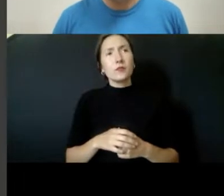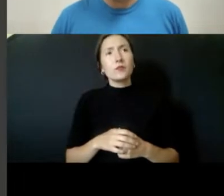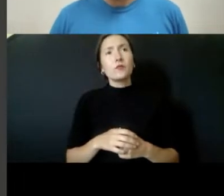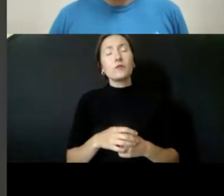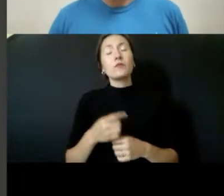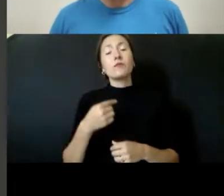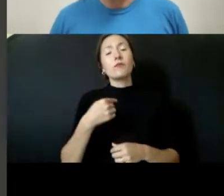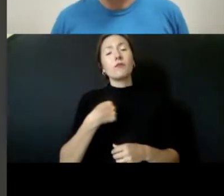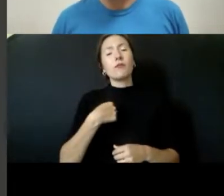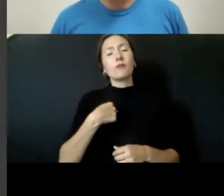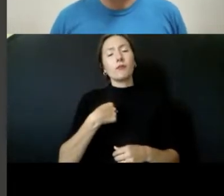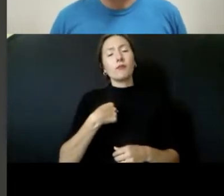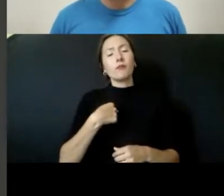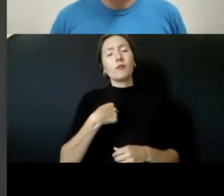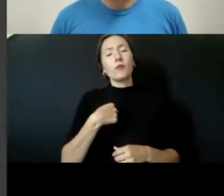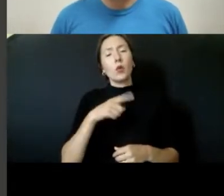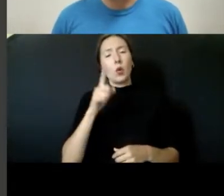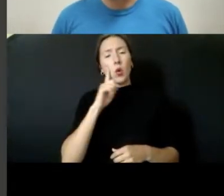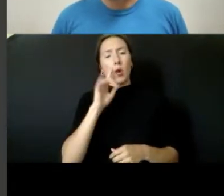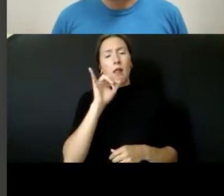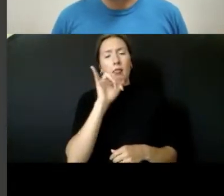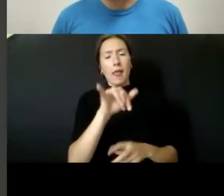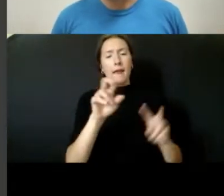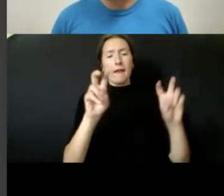presenter different different authoring tools that we we've been using over the years